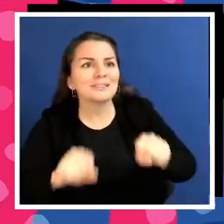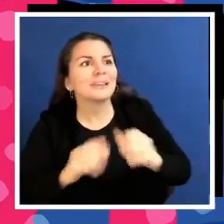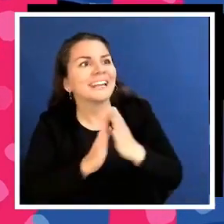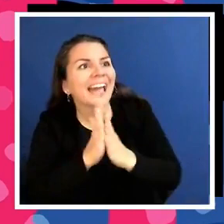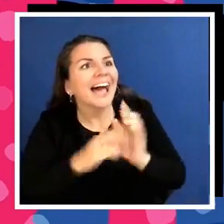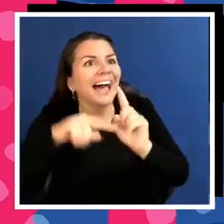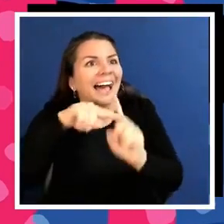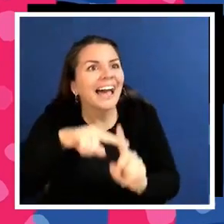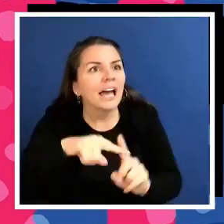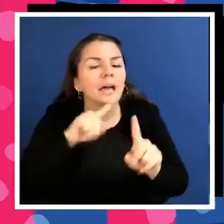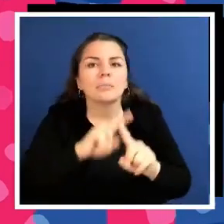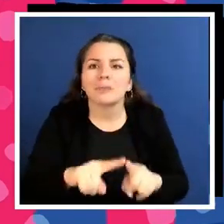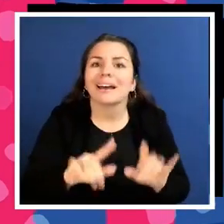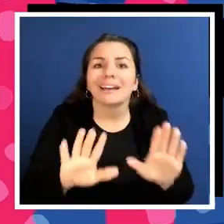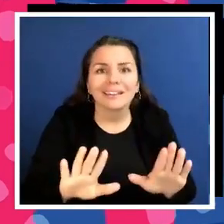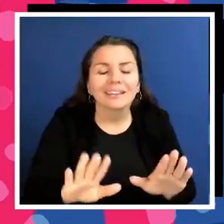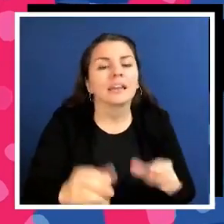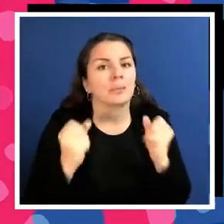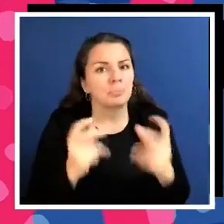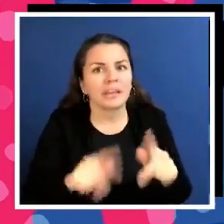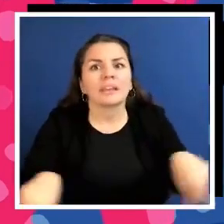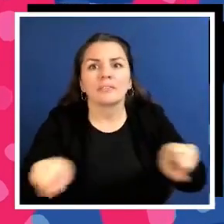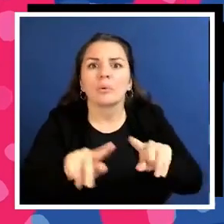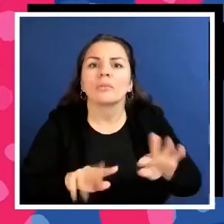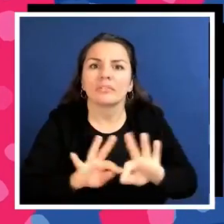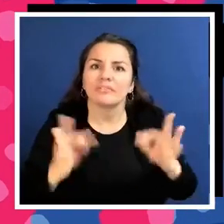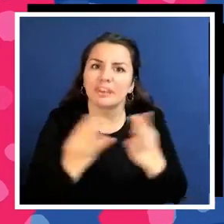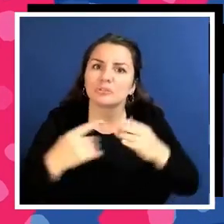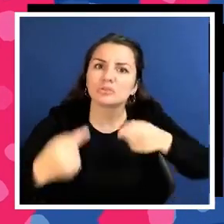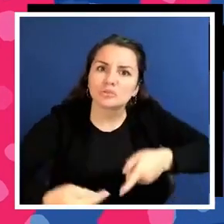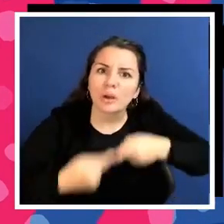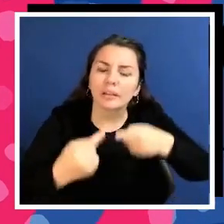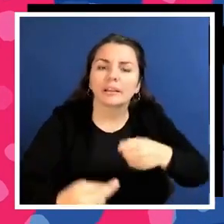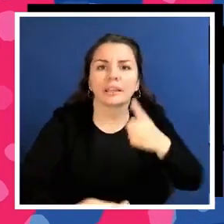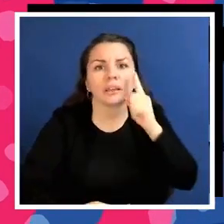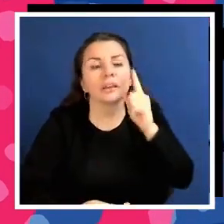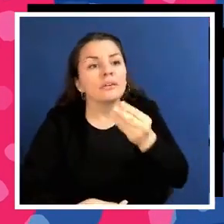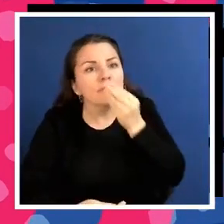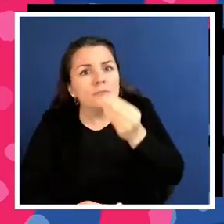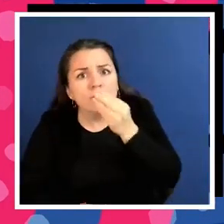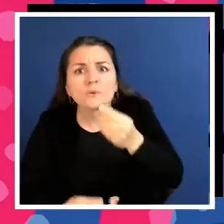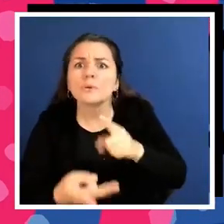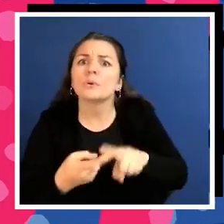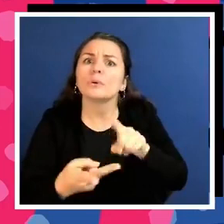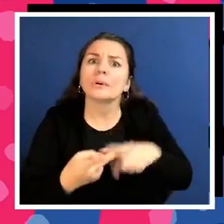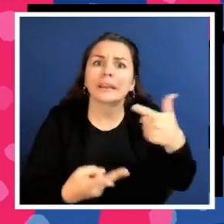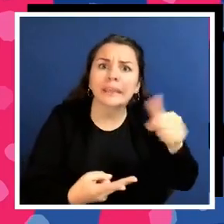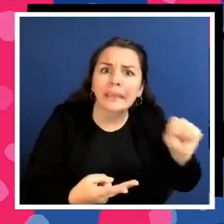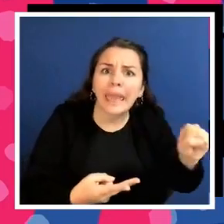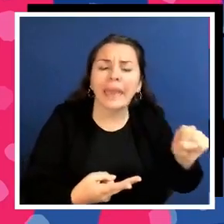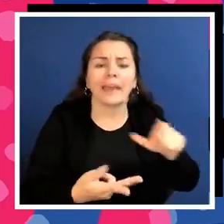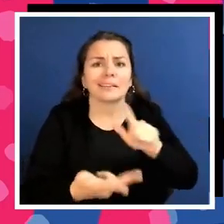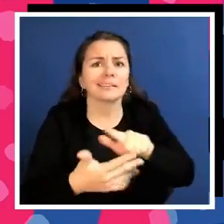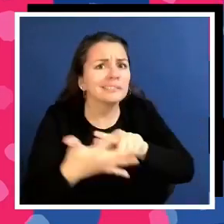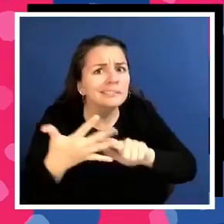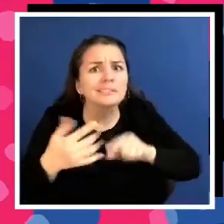HOPE AND POSSIBILITY NOT WORRY